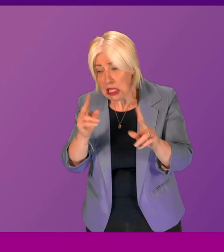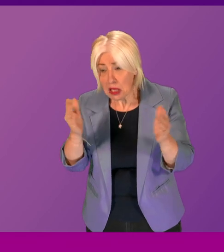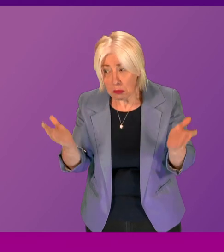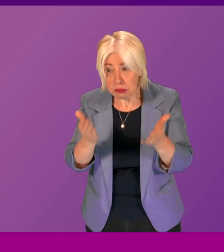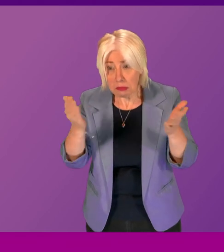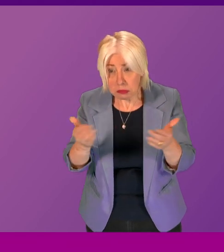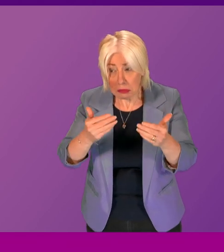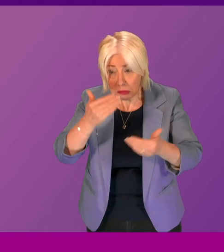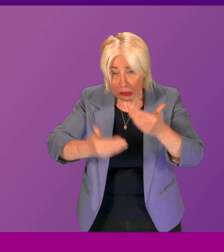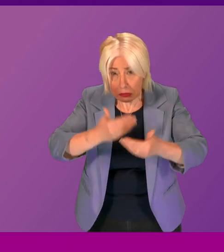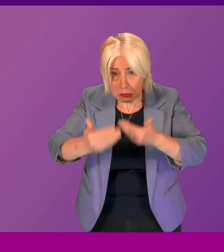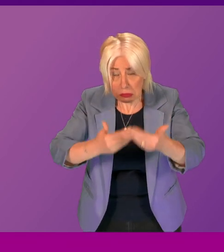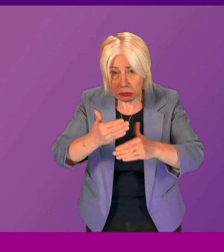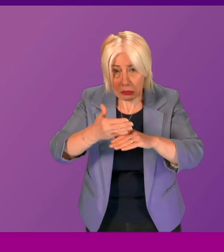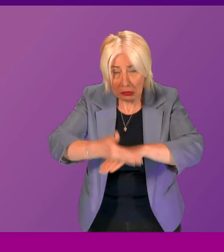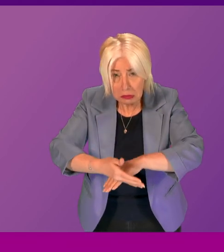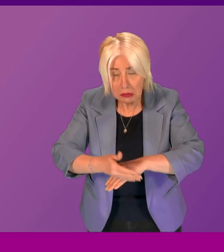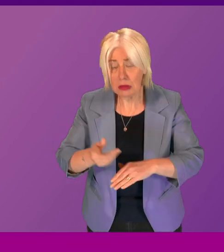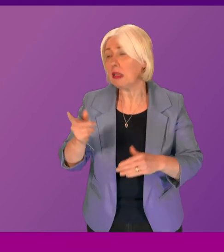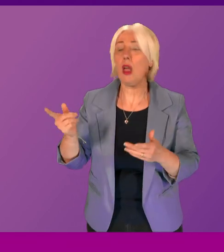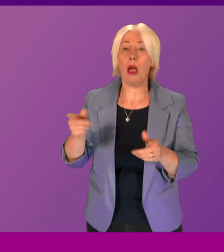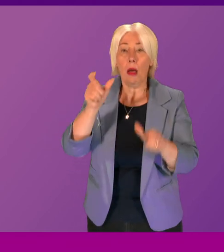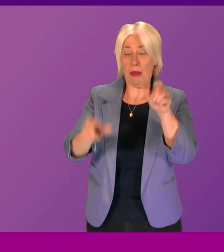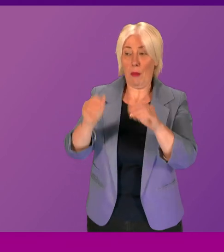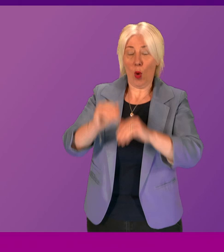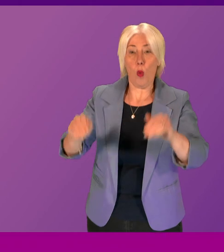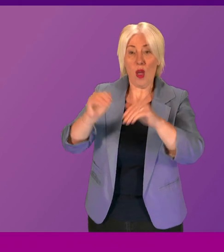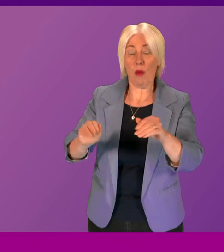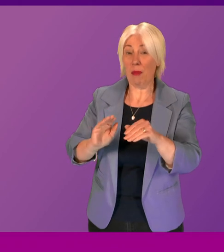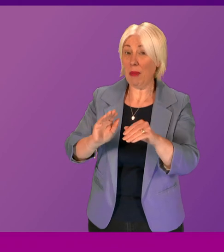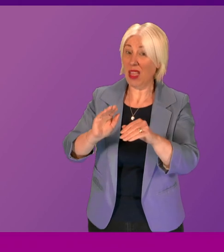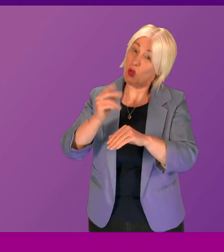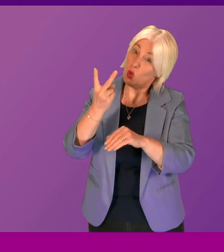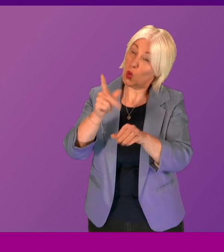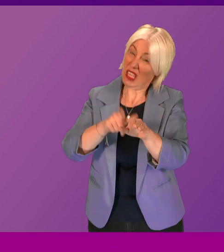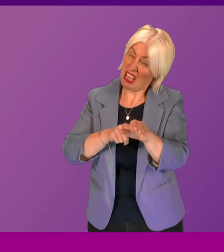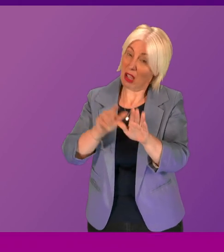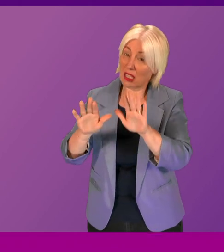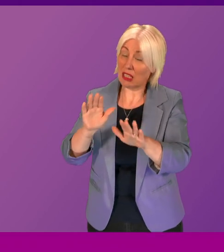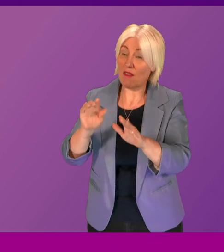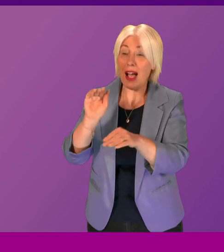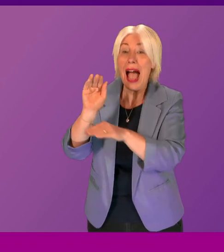For example, we have seen a reduction in the number of people who have waited the longest: